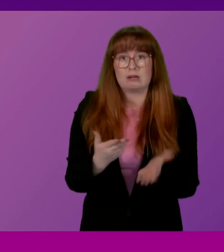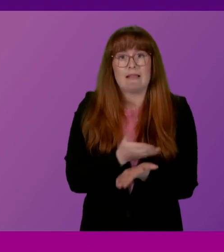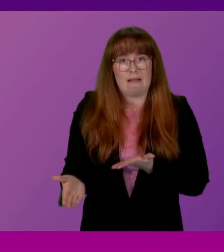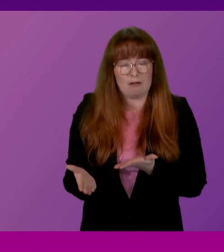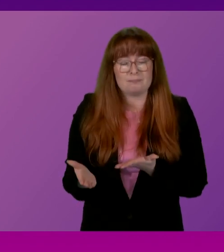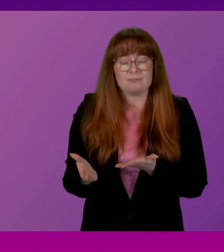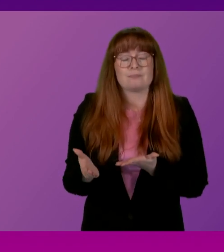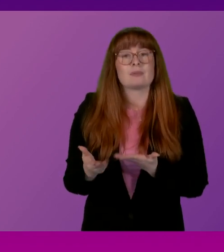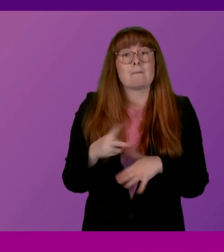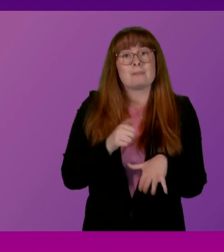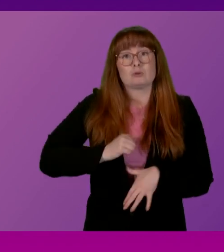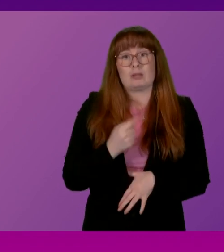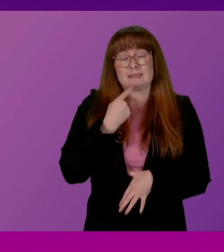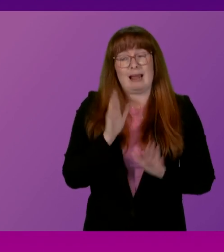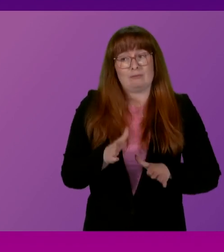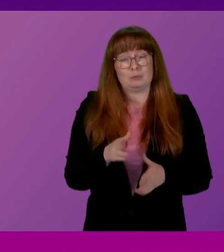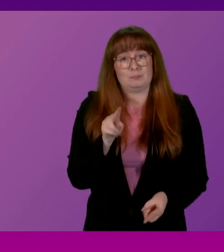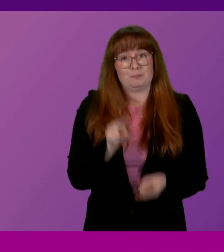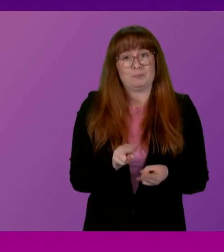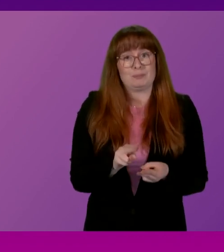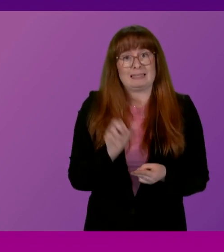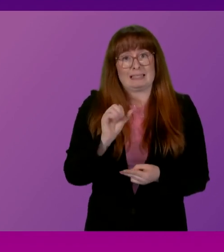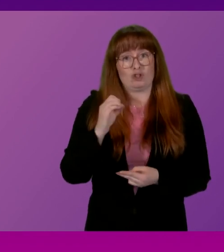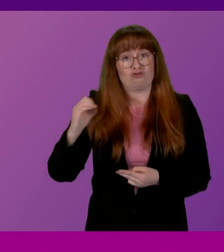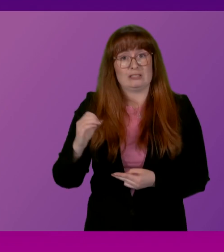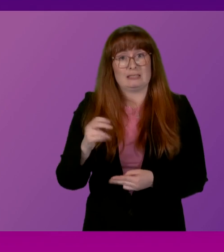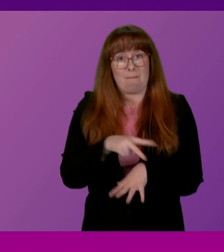Police Scotland said that it will need to lose another 600 police officers and 200 staff